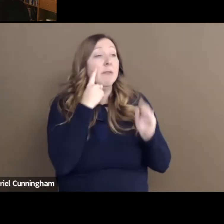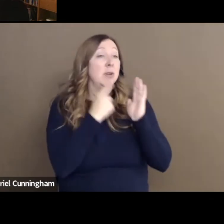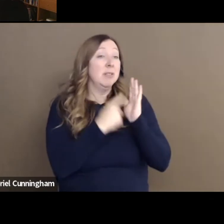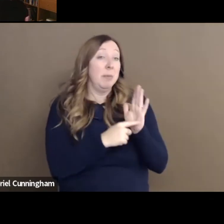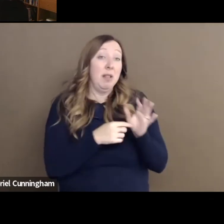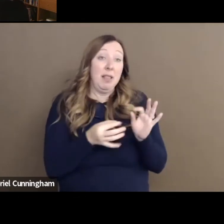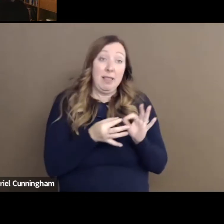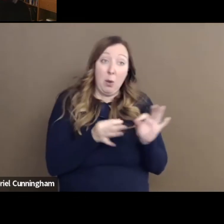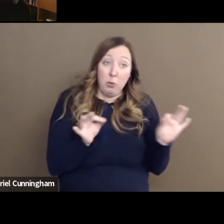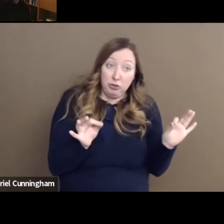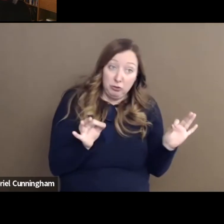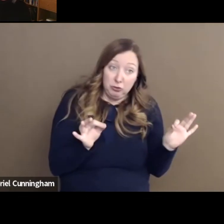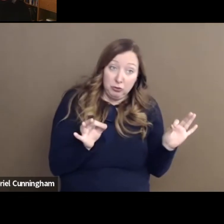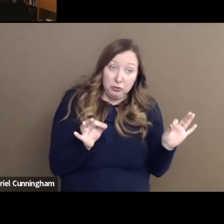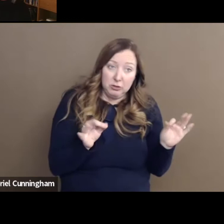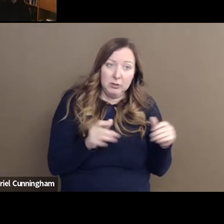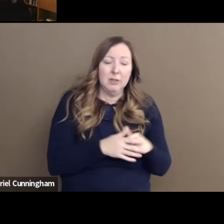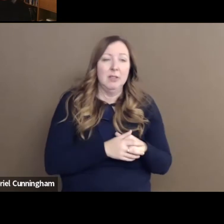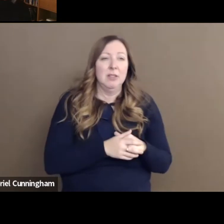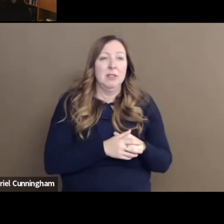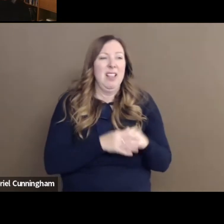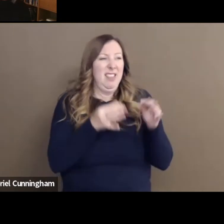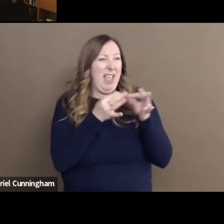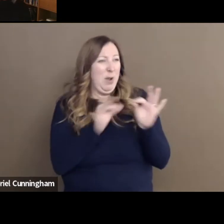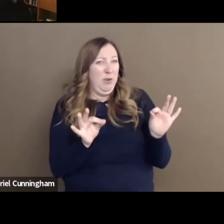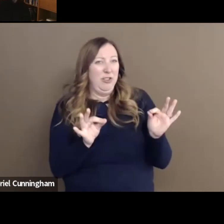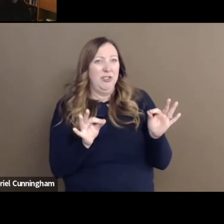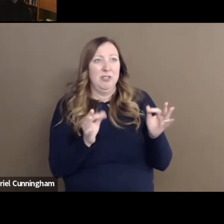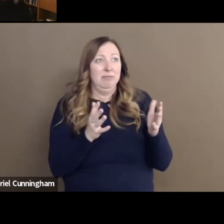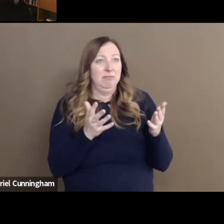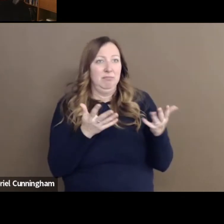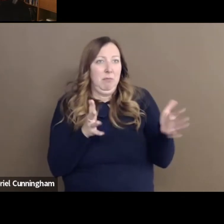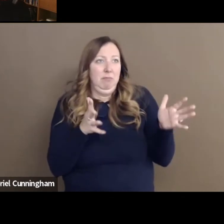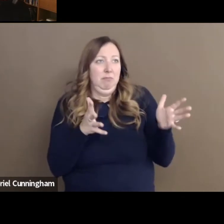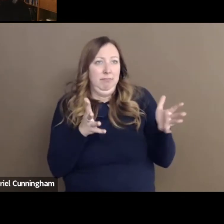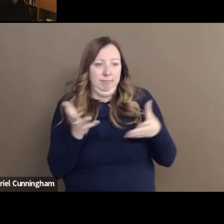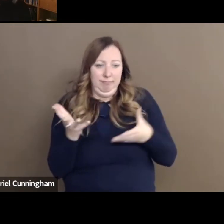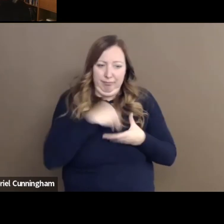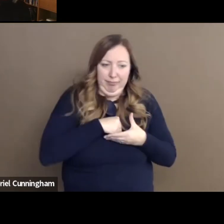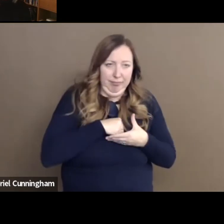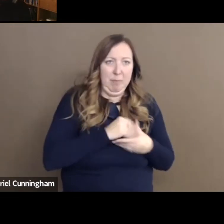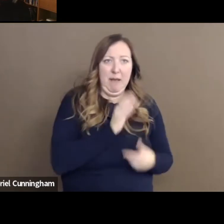language is sort of almost fully formed by the time the child's four or five